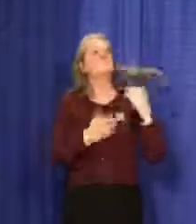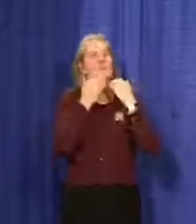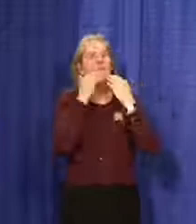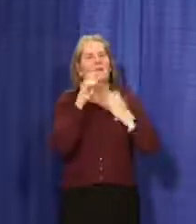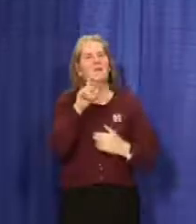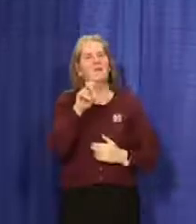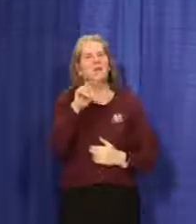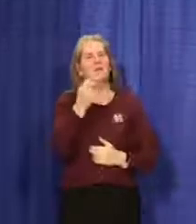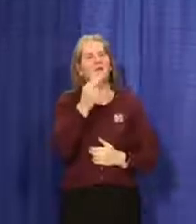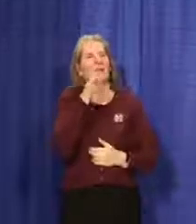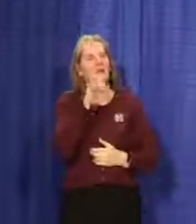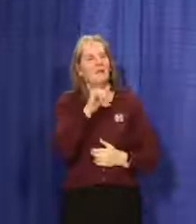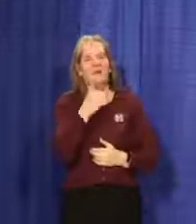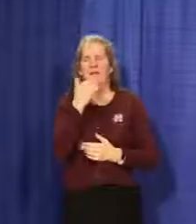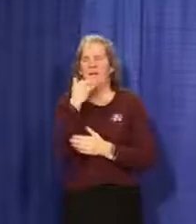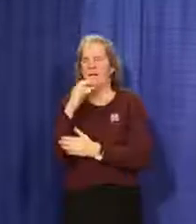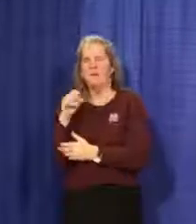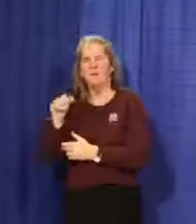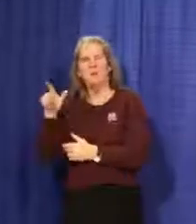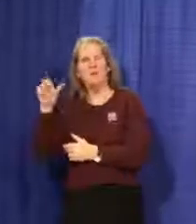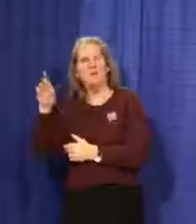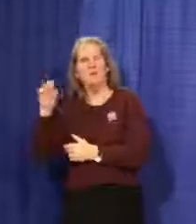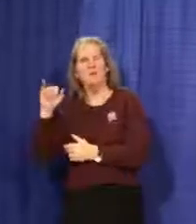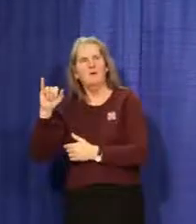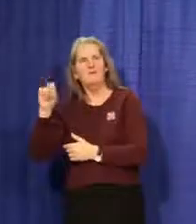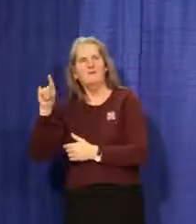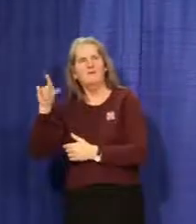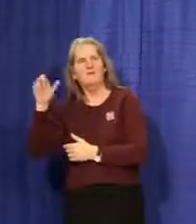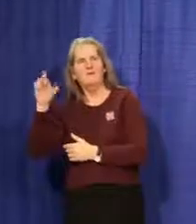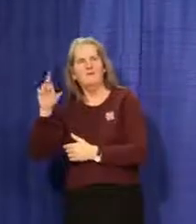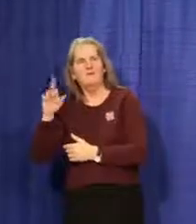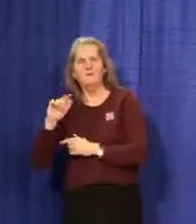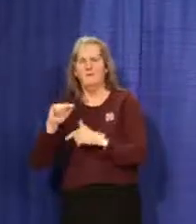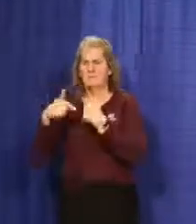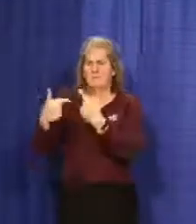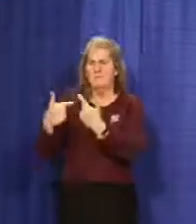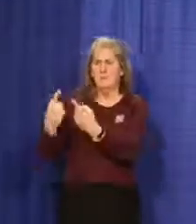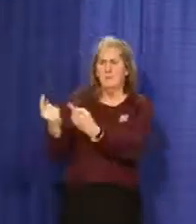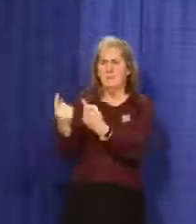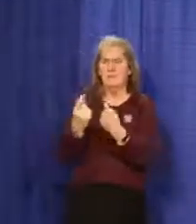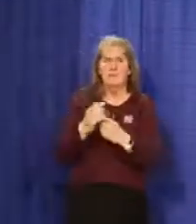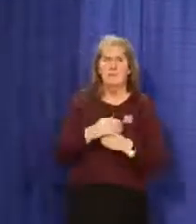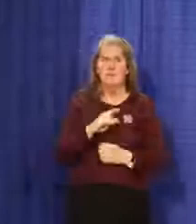Thank you, Dr Hanley and thank you, Premier Silver. We will now go to reporters on the line.